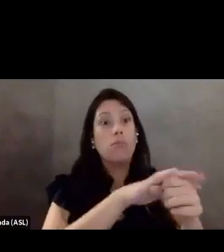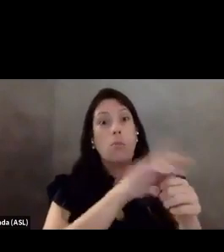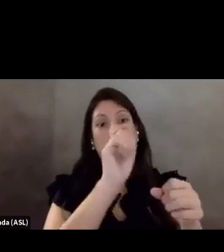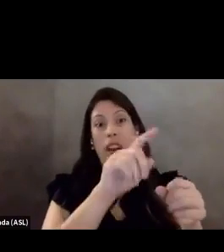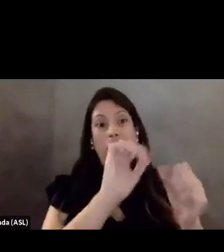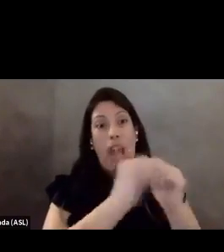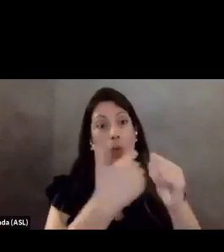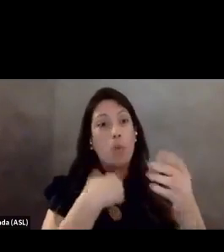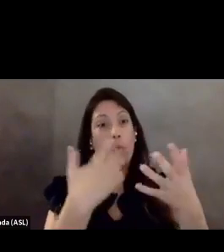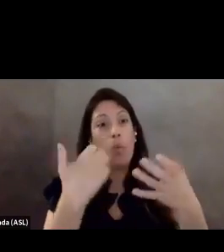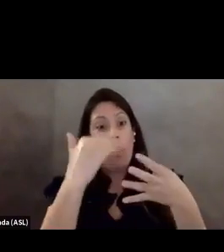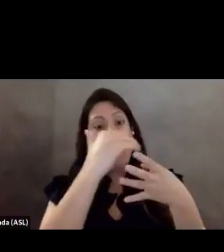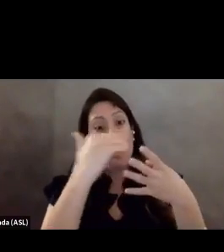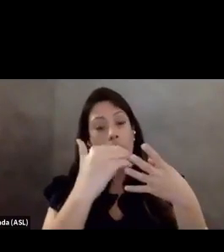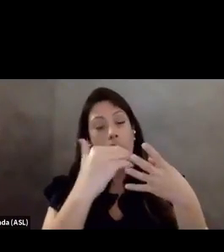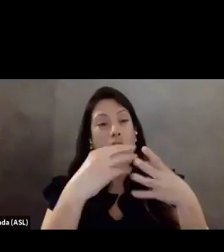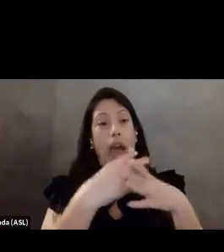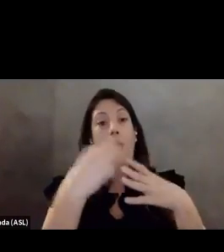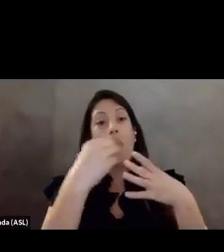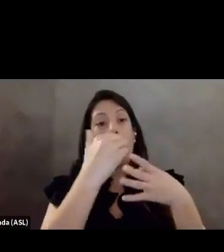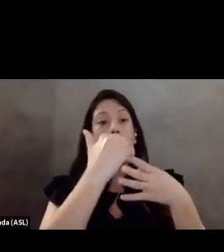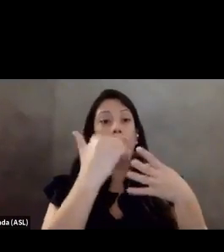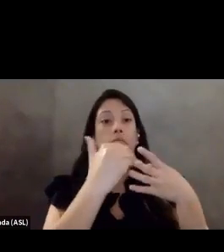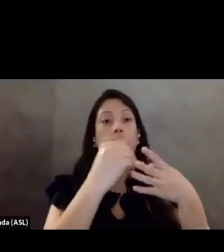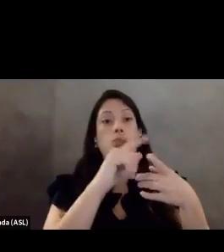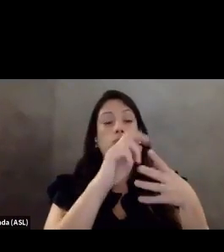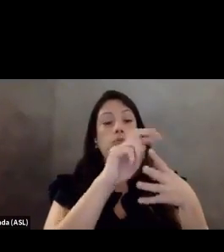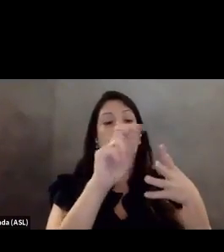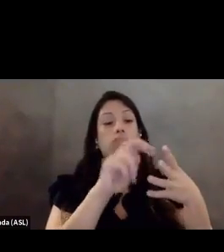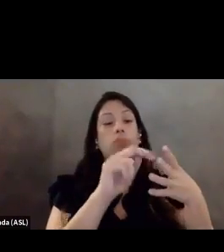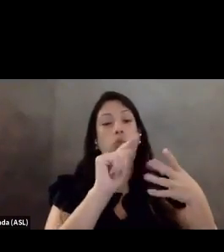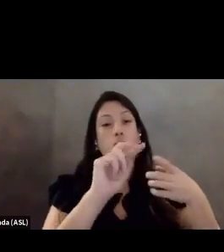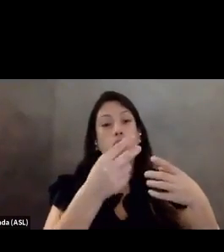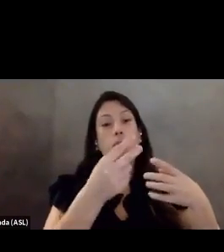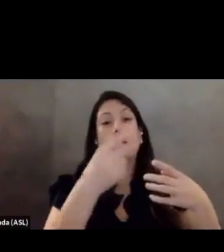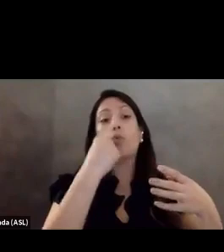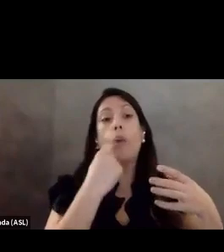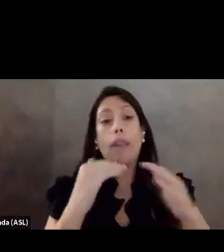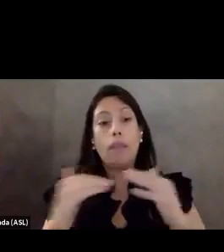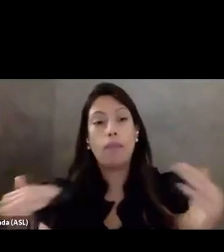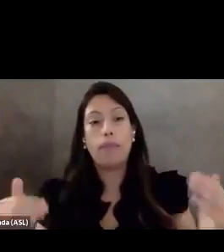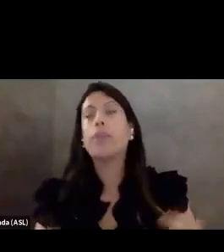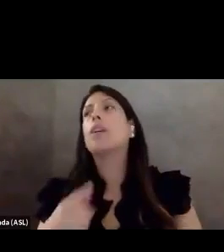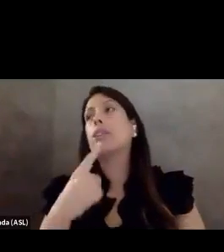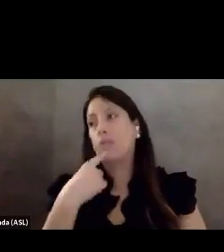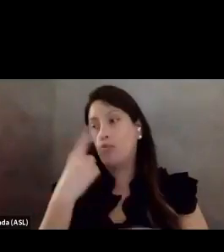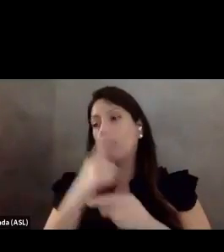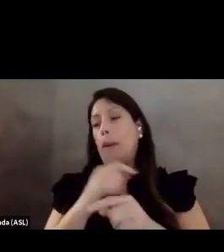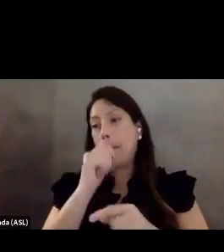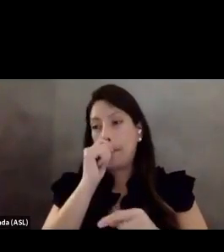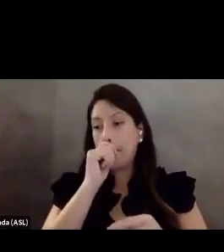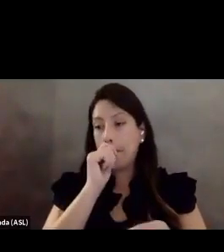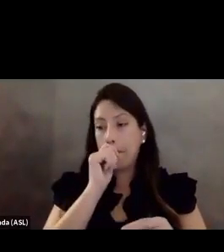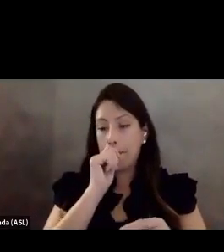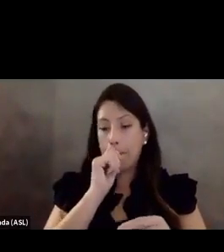Yeah, thanks for that question and you're right, the overlap between the lower twenty five percent was the lowest quartile, lowest.